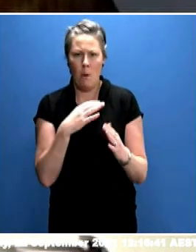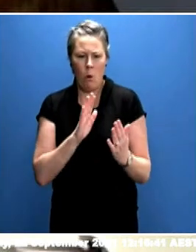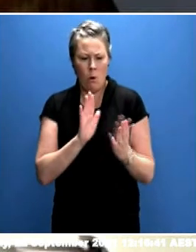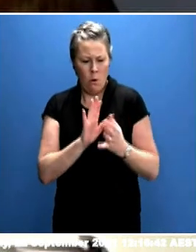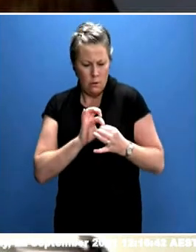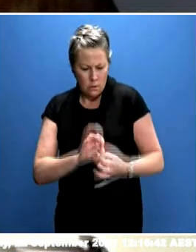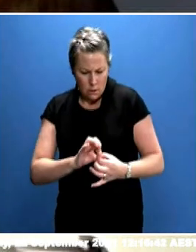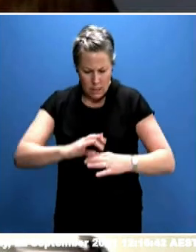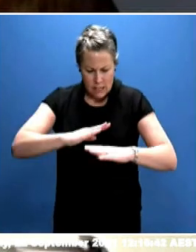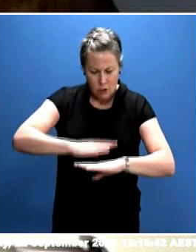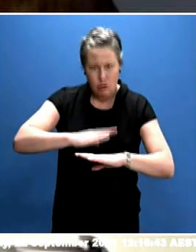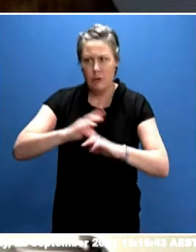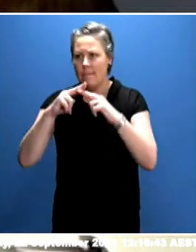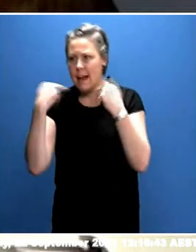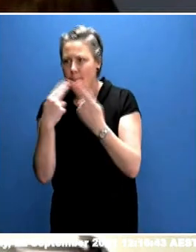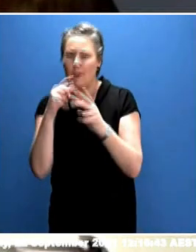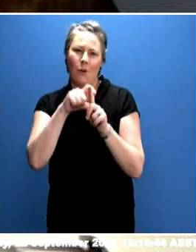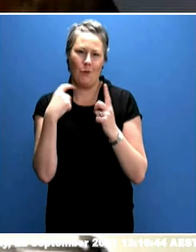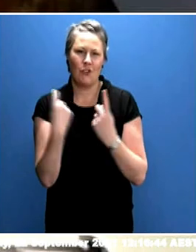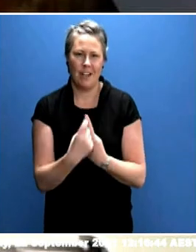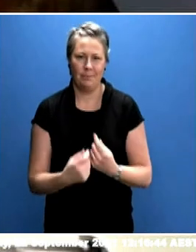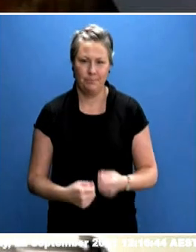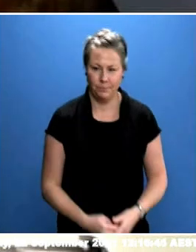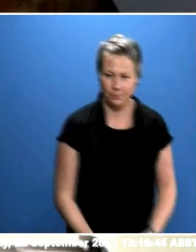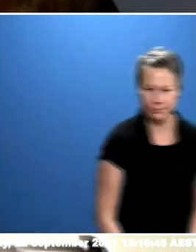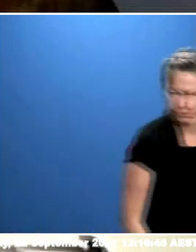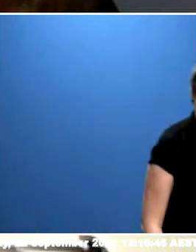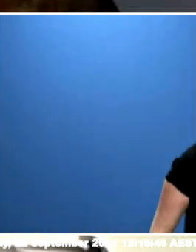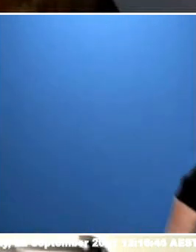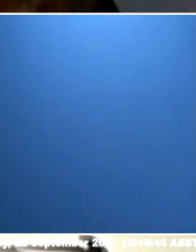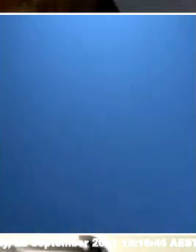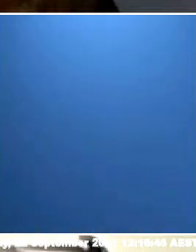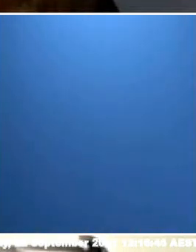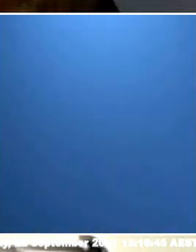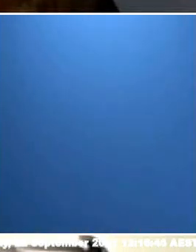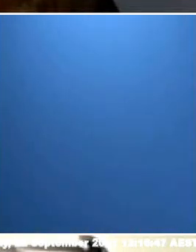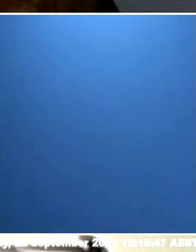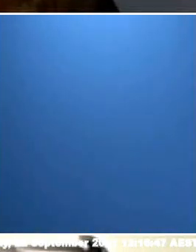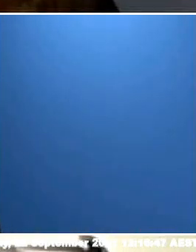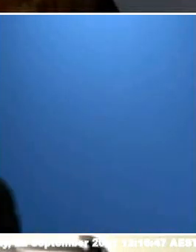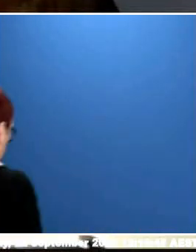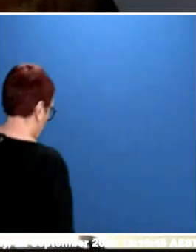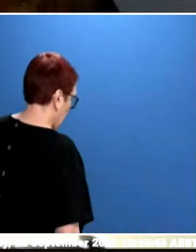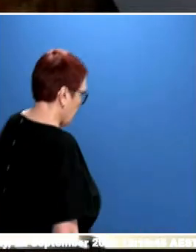and to their families and their culture. Ms Greenoff, can I ask you about that from your perspective